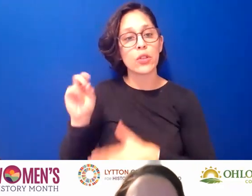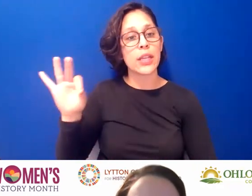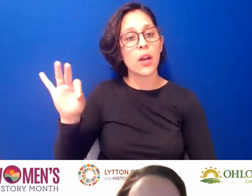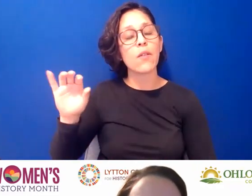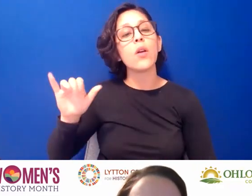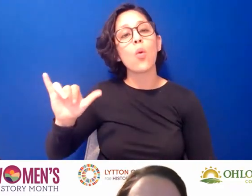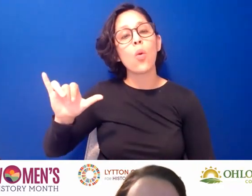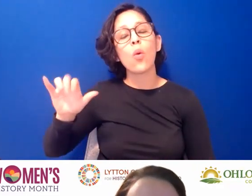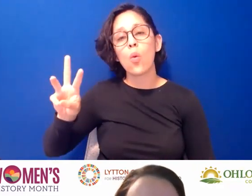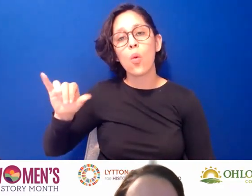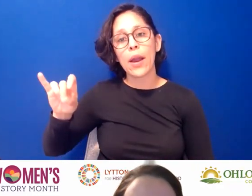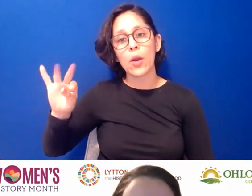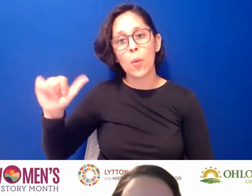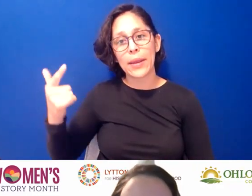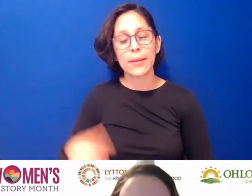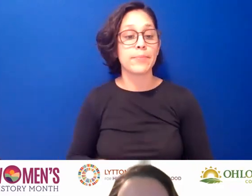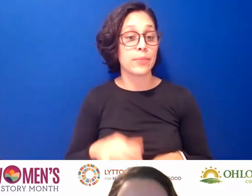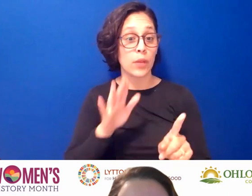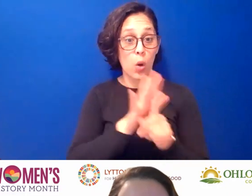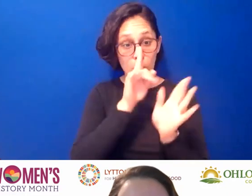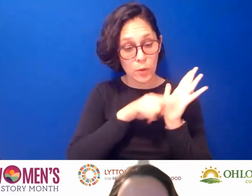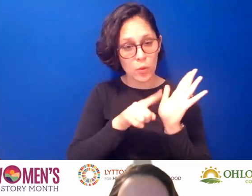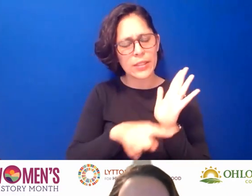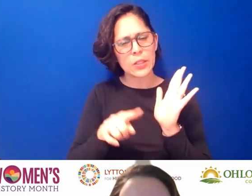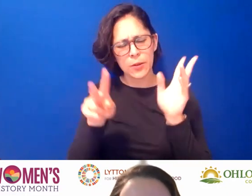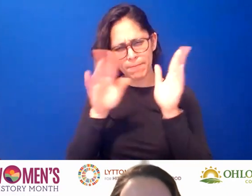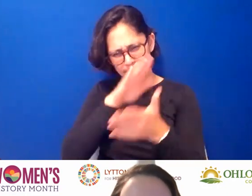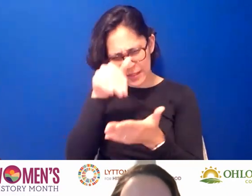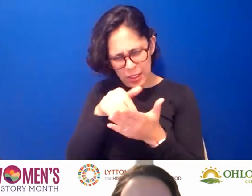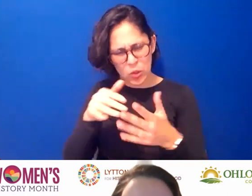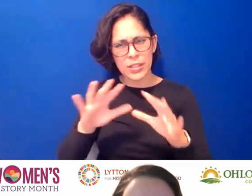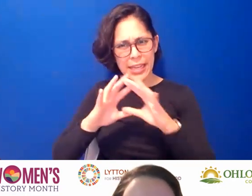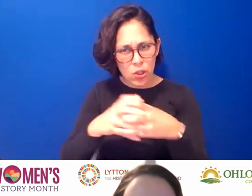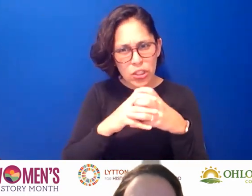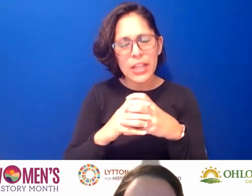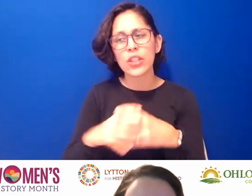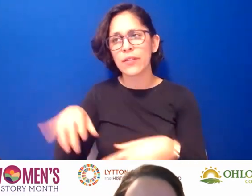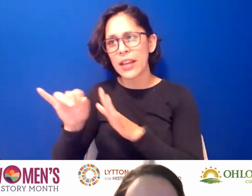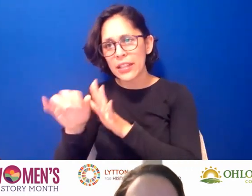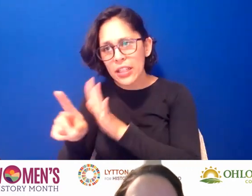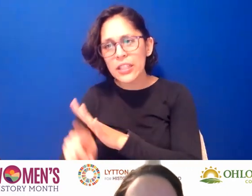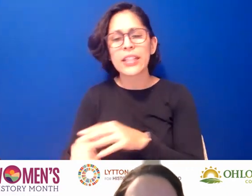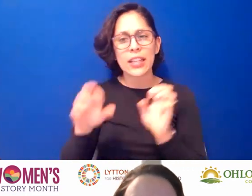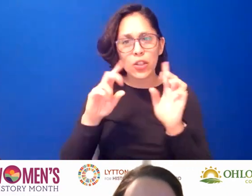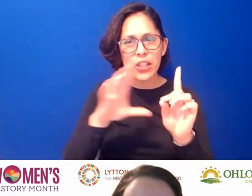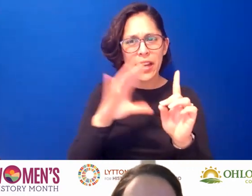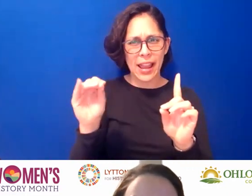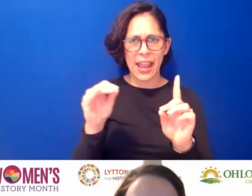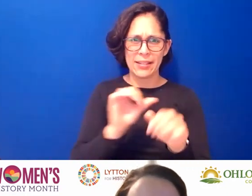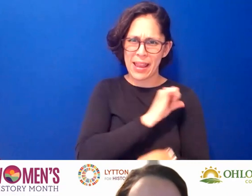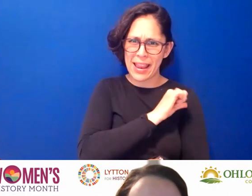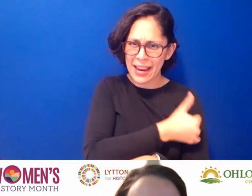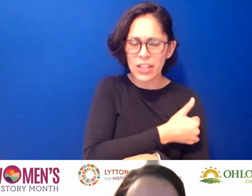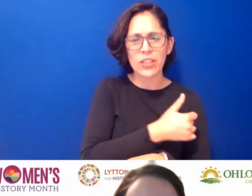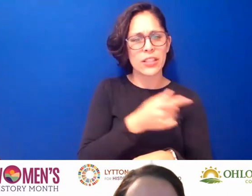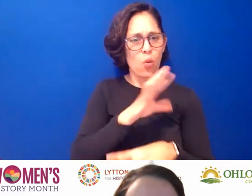Katherine Michel: Dra. Chang's research centers on the intersection of education, identity, and agency within traditionally marginalized communities.